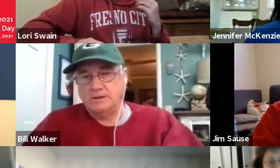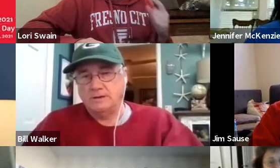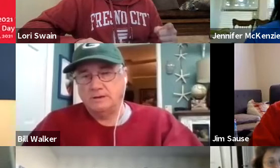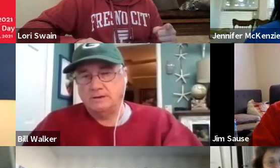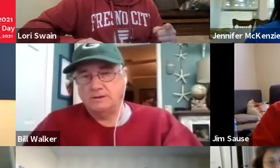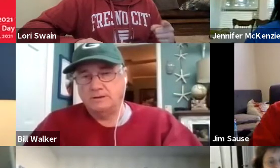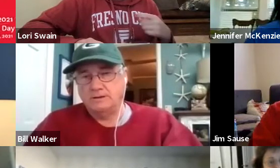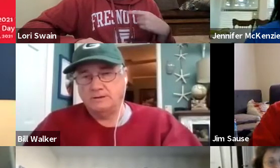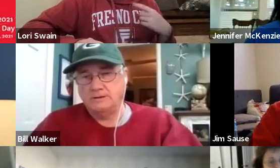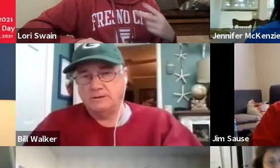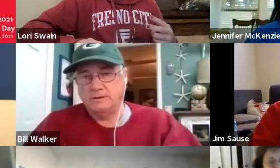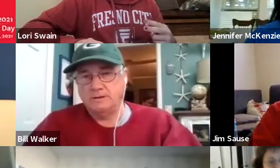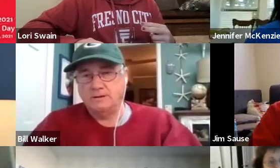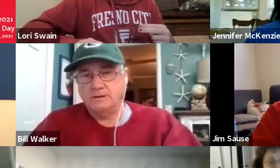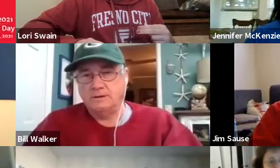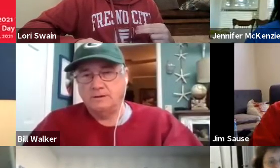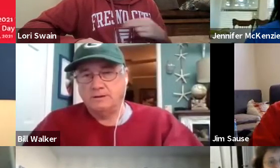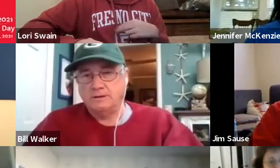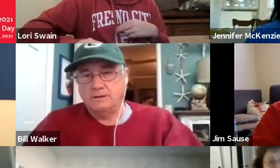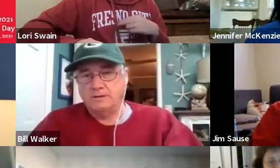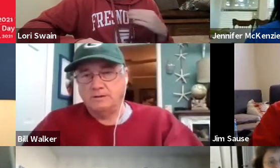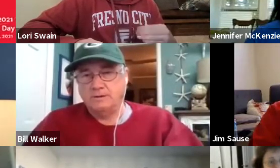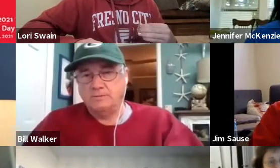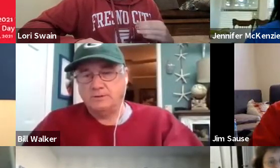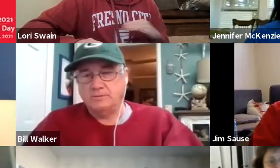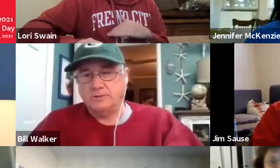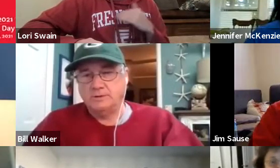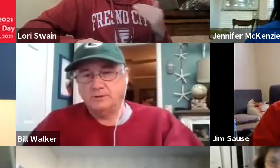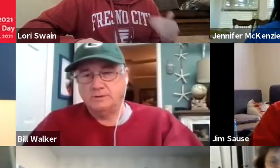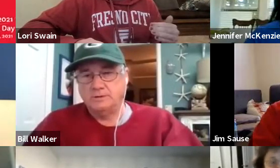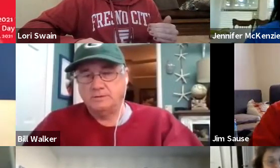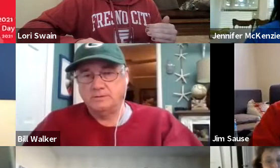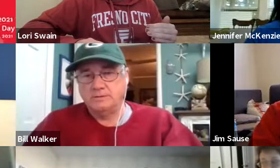they get registered, we follow up with them to make sure that they're not having any issues, make sure their probation holds are